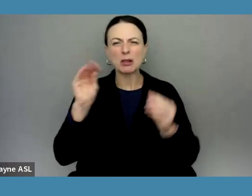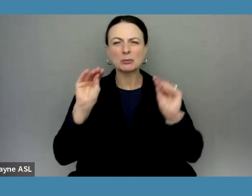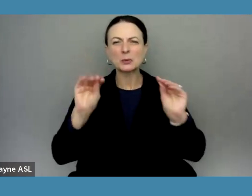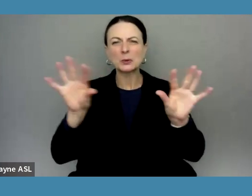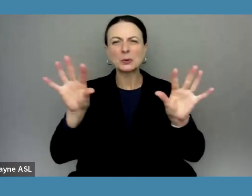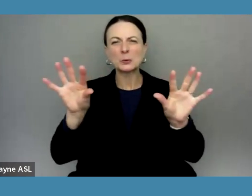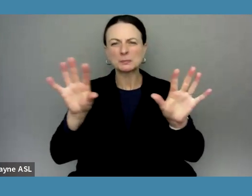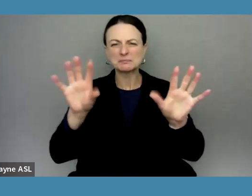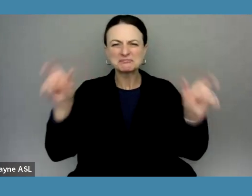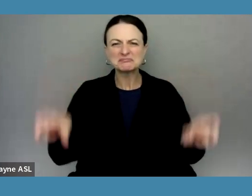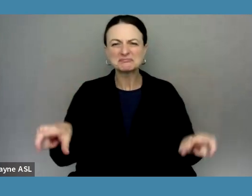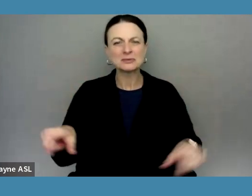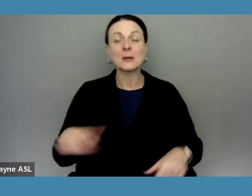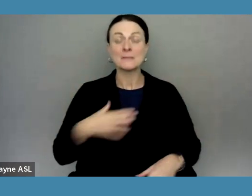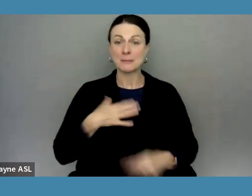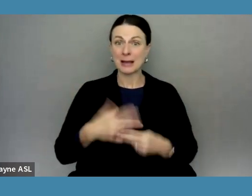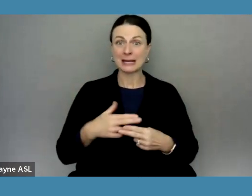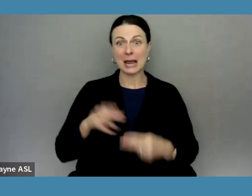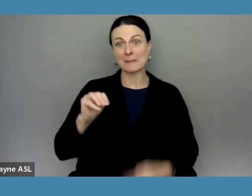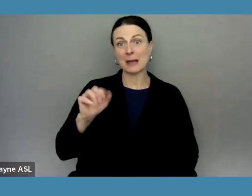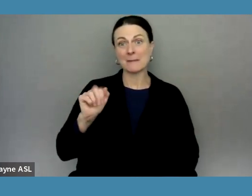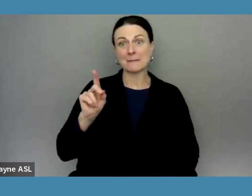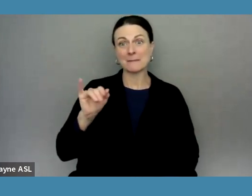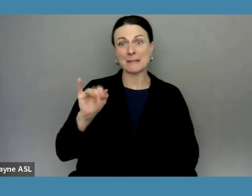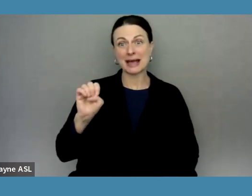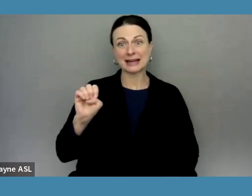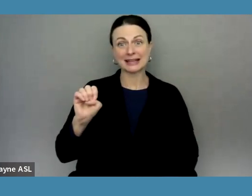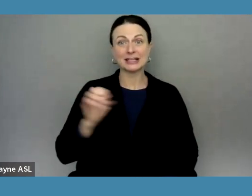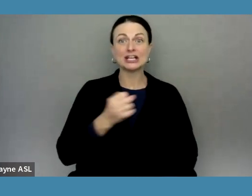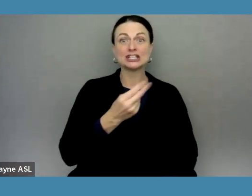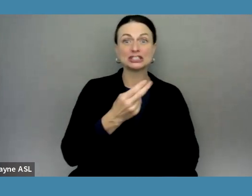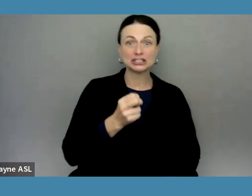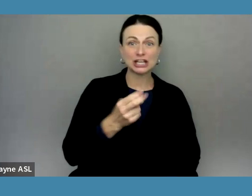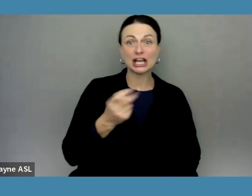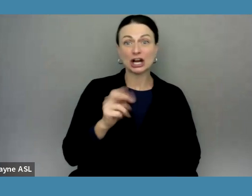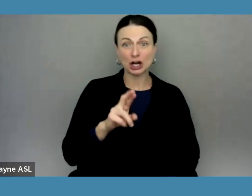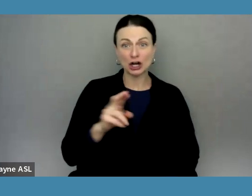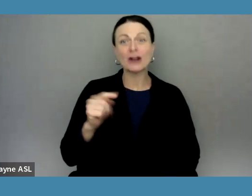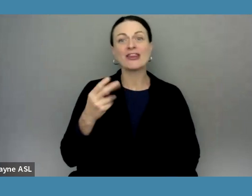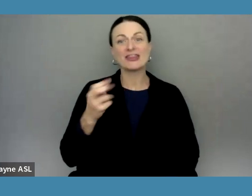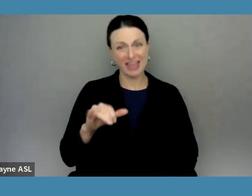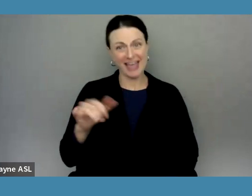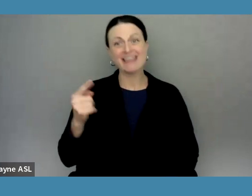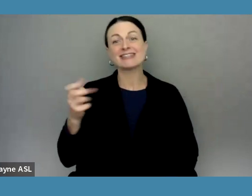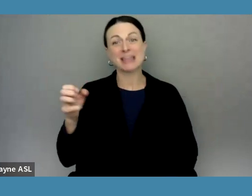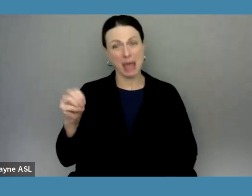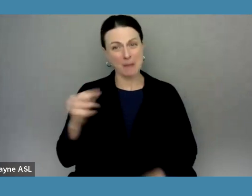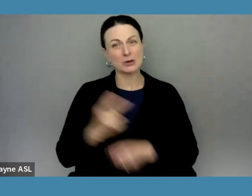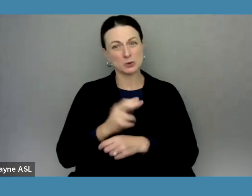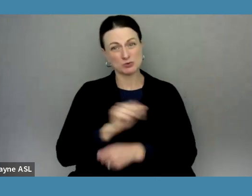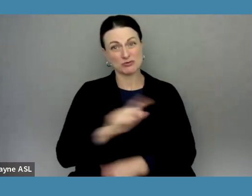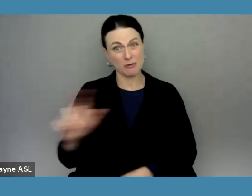My name is Maddie, I use she her, they them pronouns. I'm a white person with blonde and brown hair.